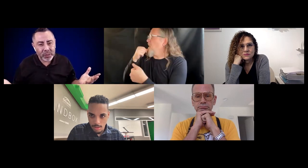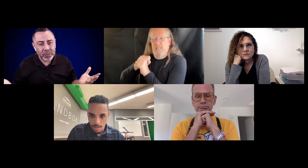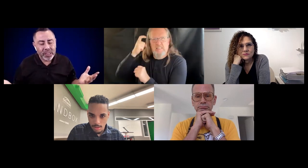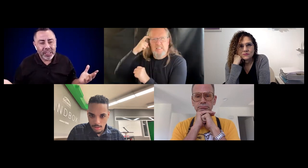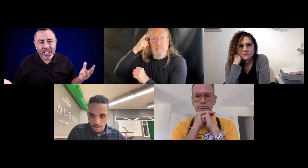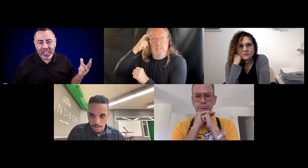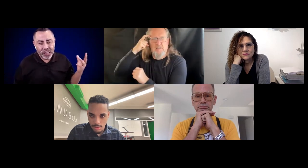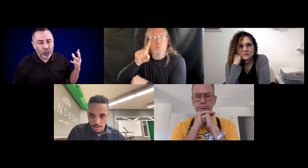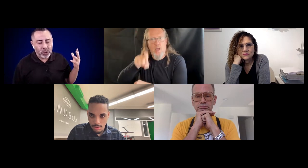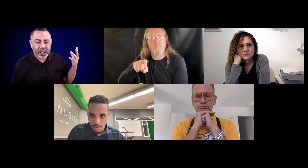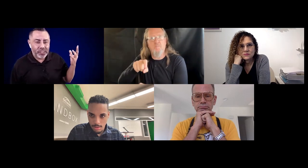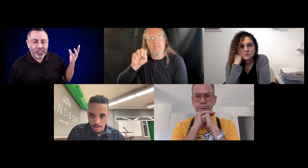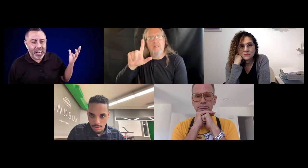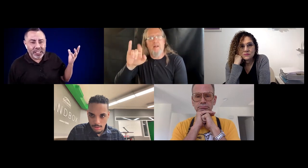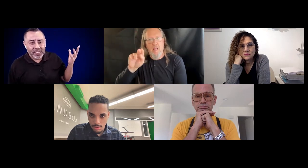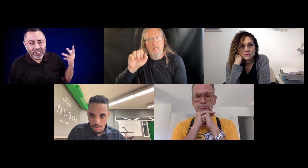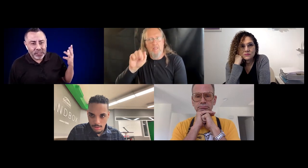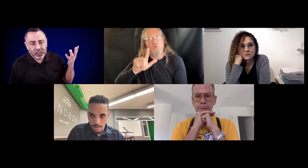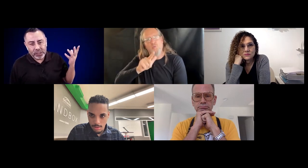The ear will not understand the garbled sound. So English has a linear expression.